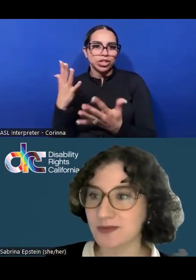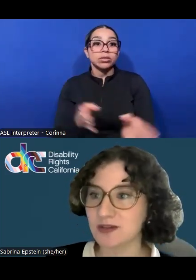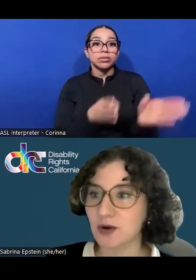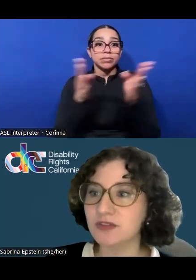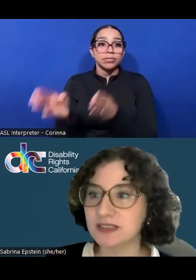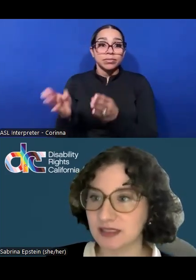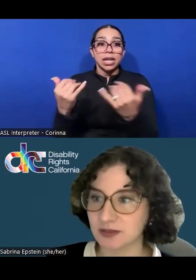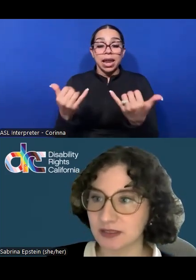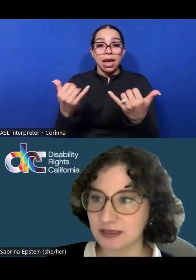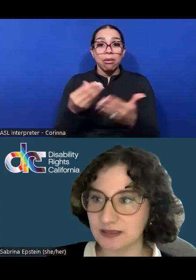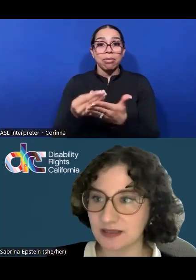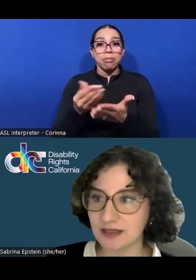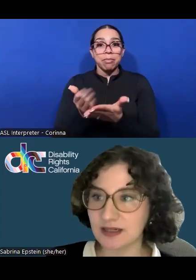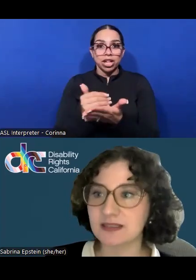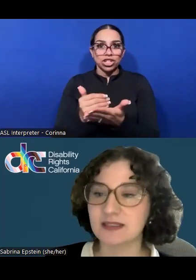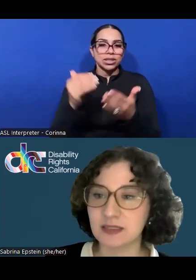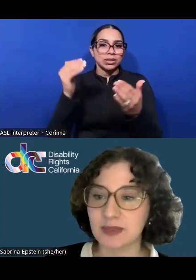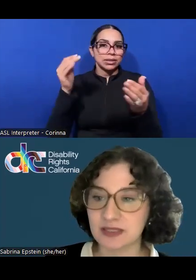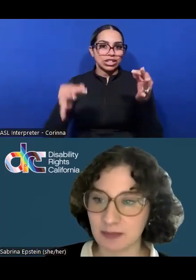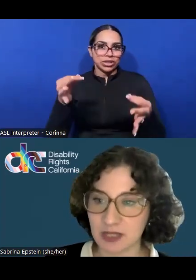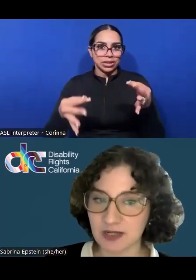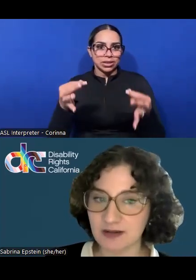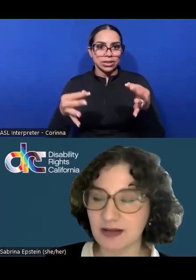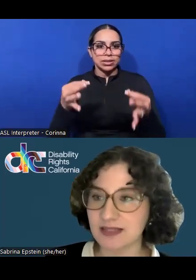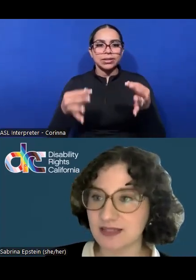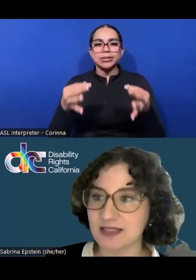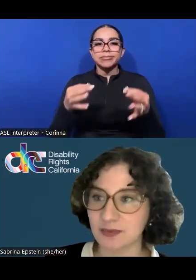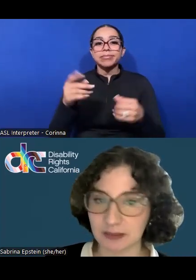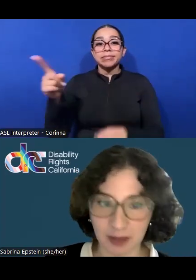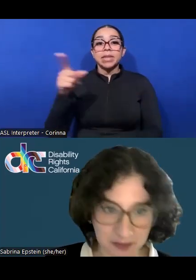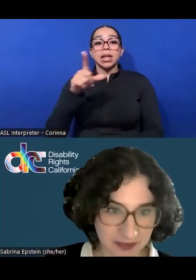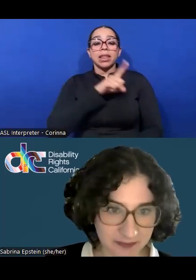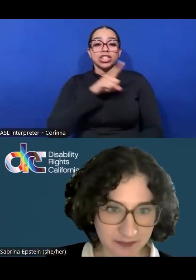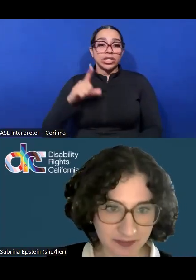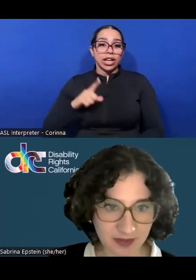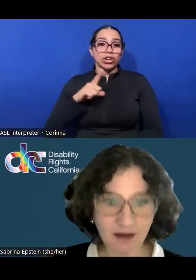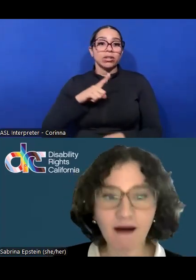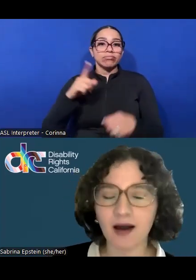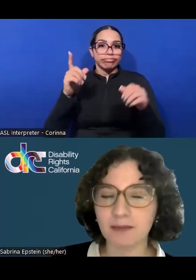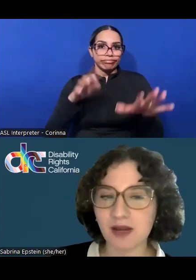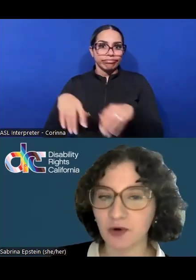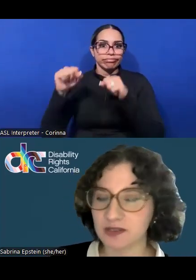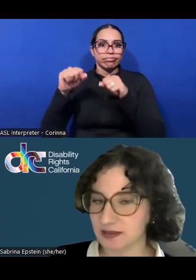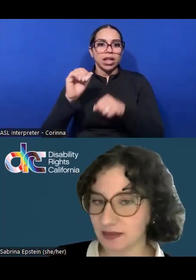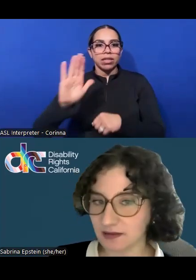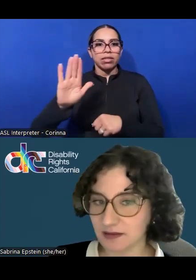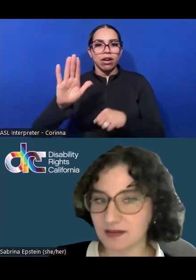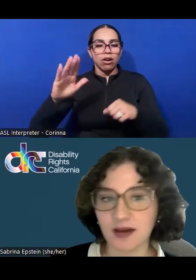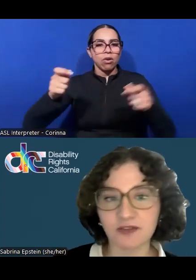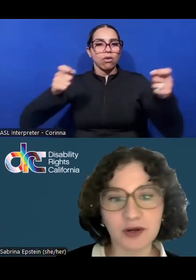its oversight duties to see what's in the budget and discuss it with the public. On May 14th, the governor